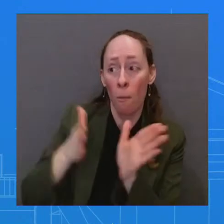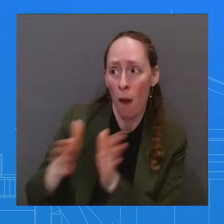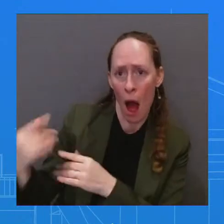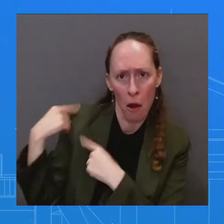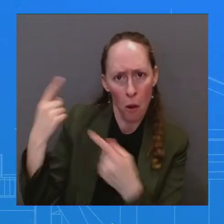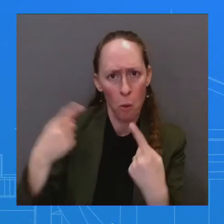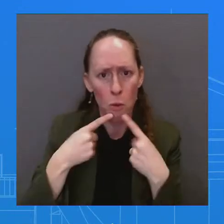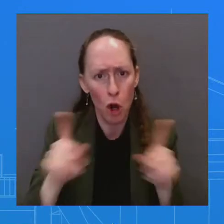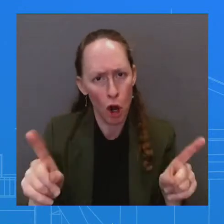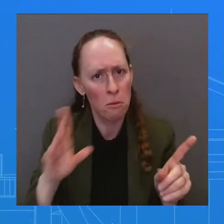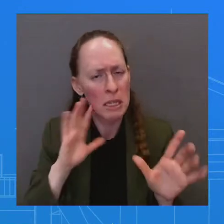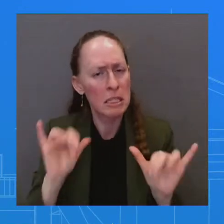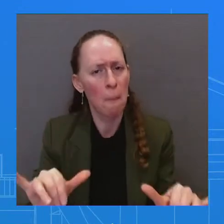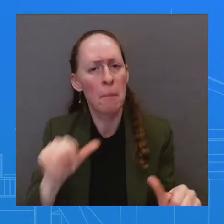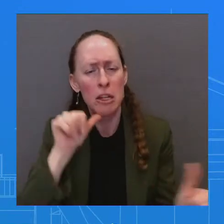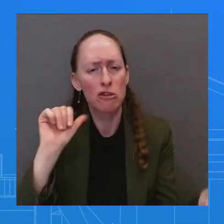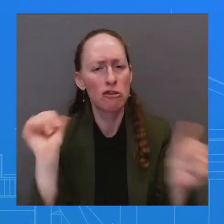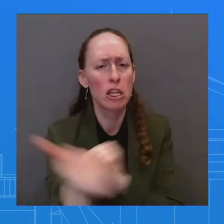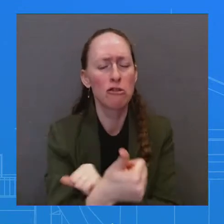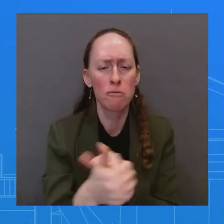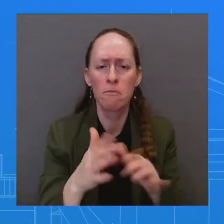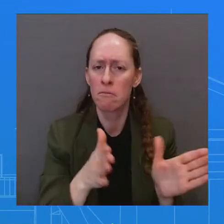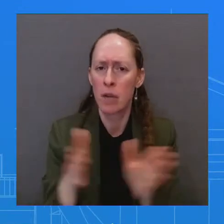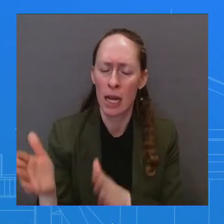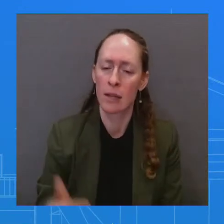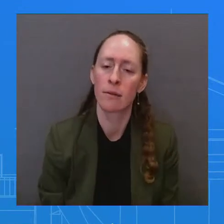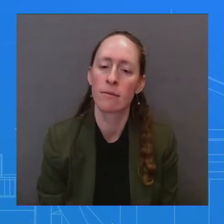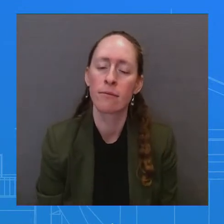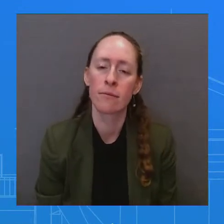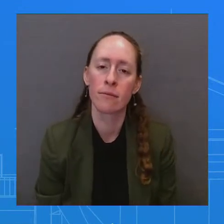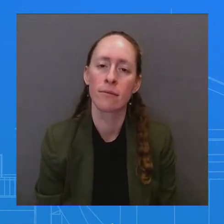I know you outlined in a series of appearances this morning what happened,